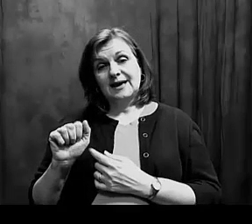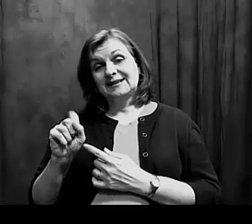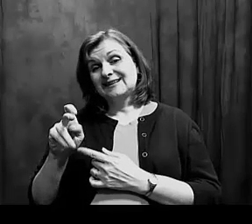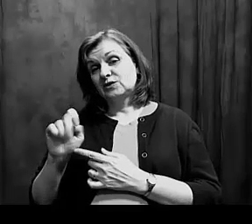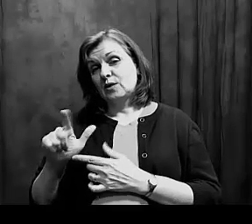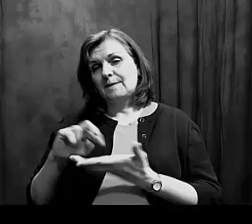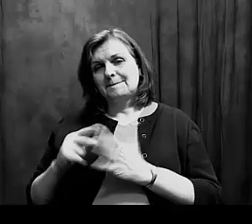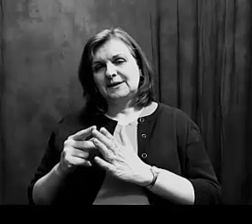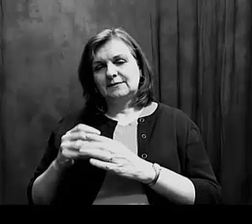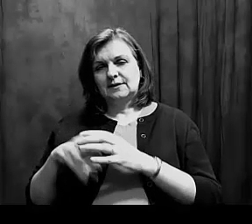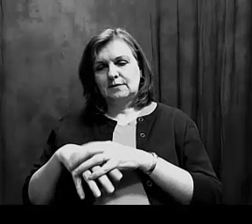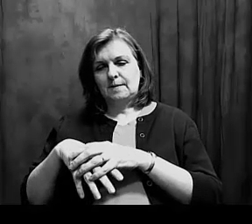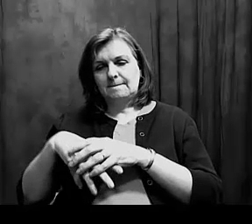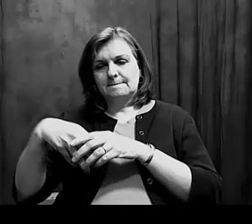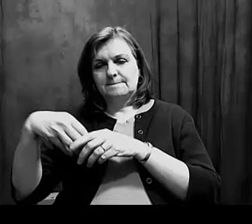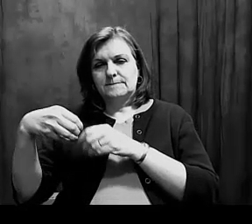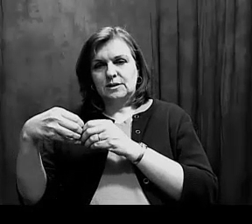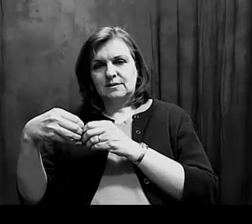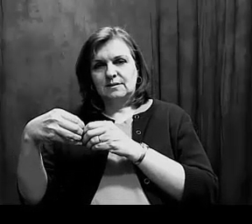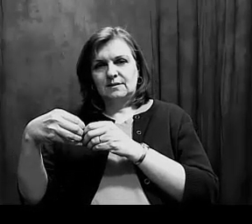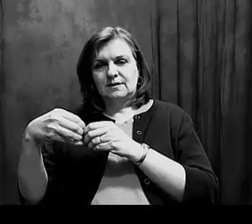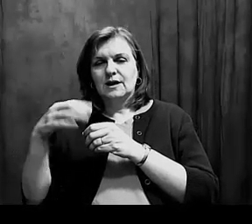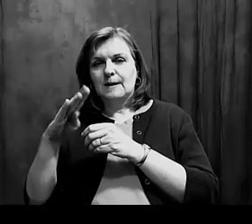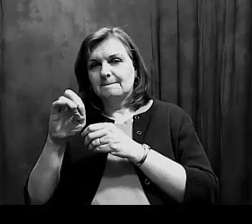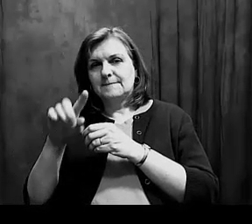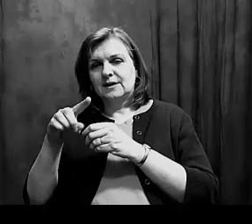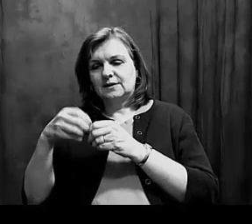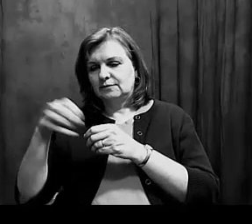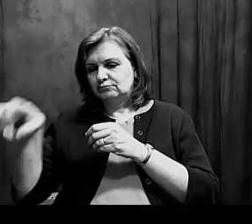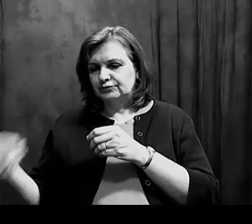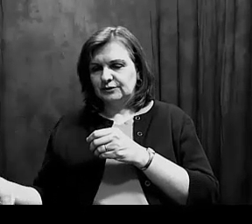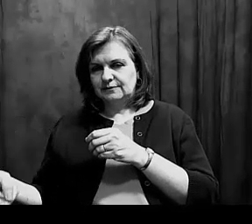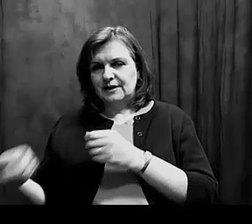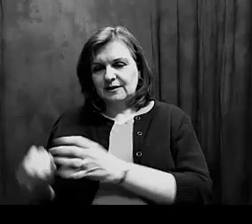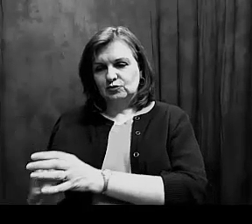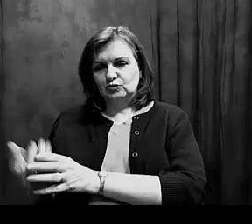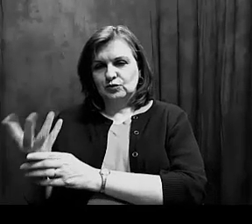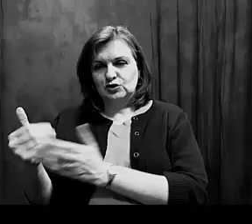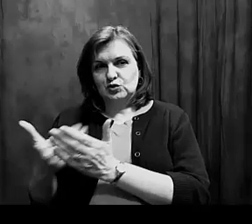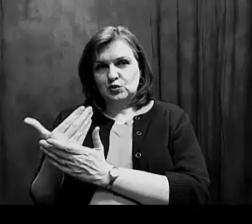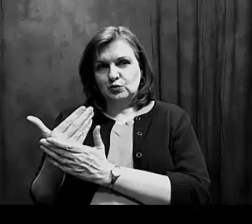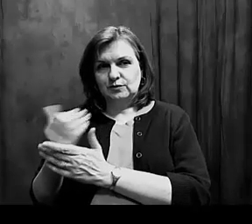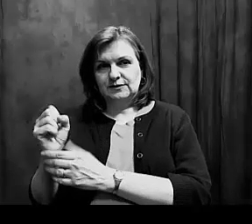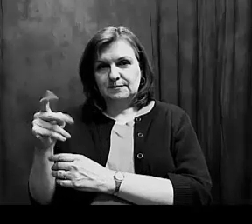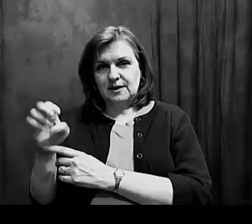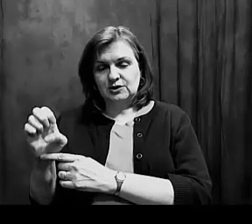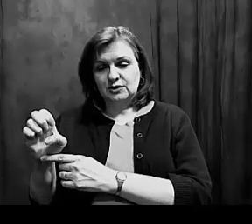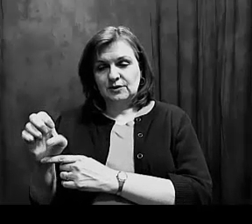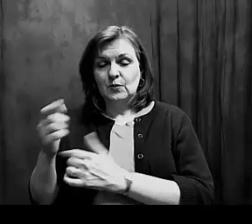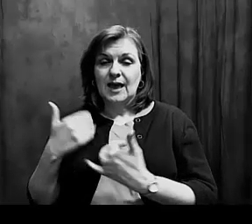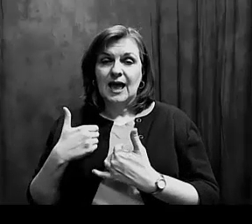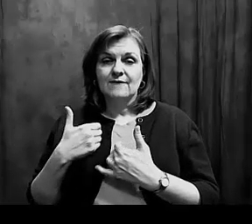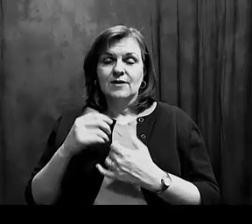asexual they simply bud -- so piece of them a break off and start a new sponge so we end